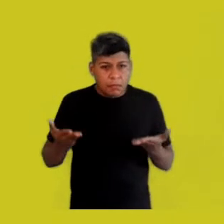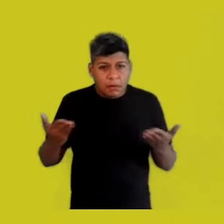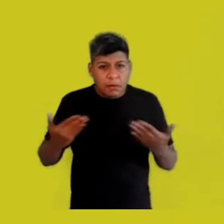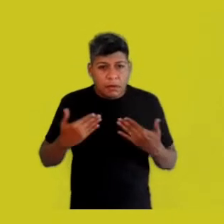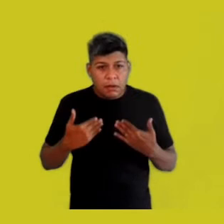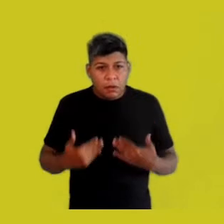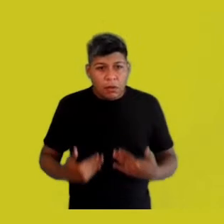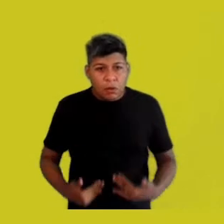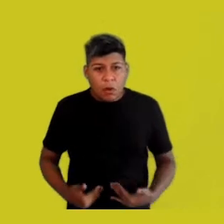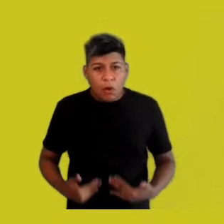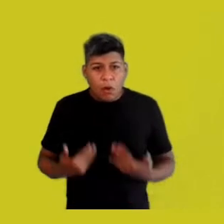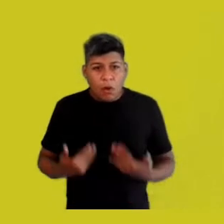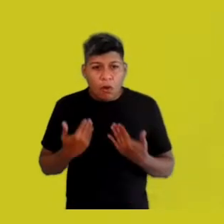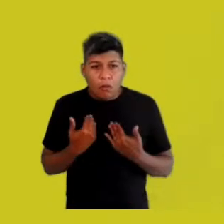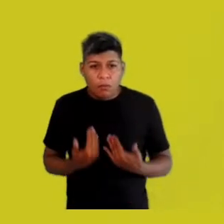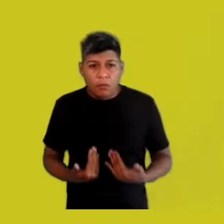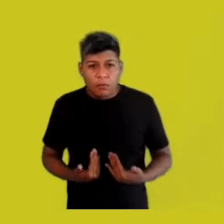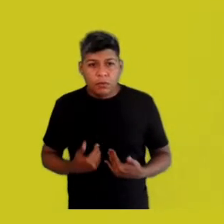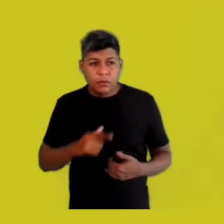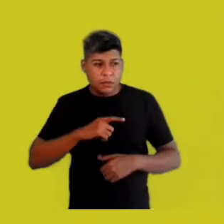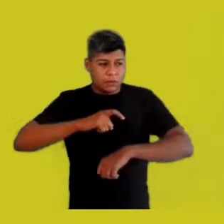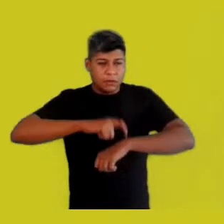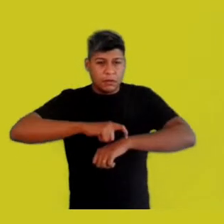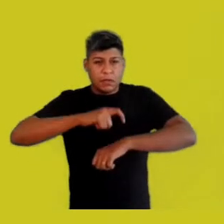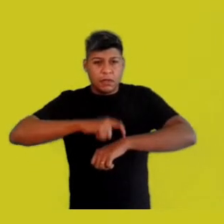that encompass times and memories?